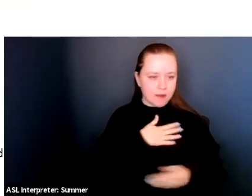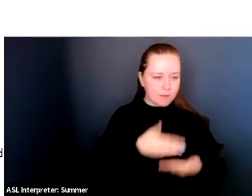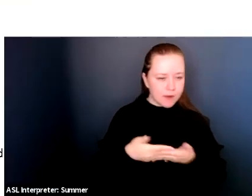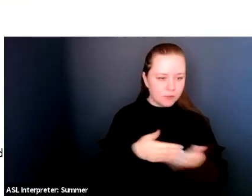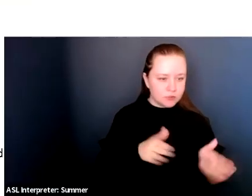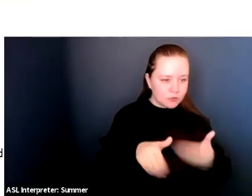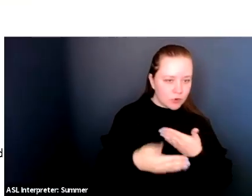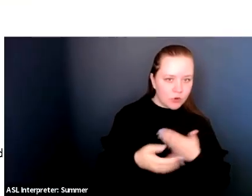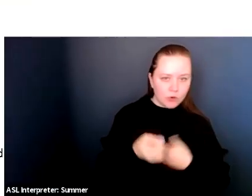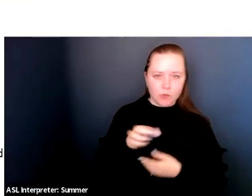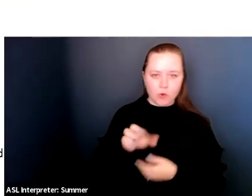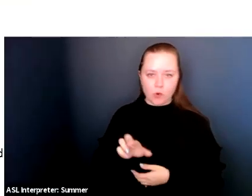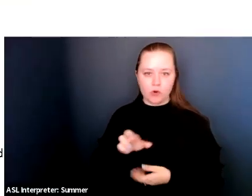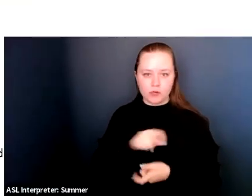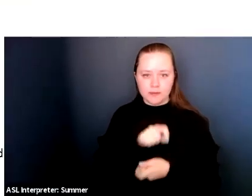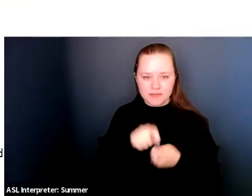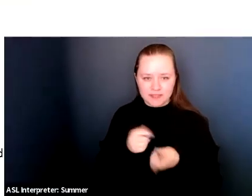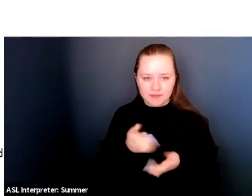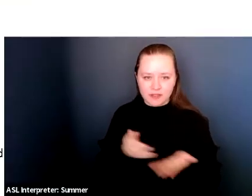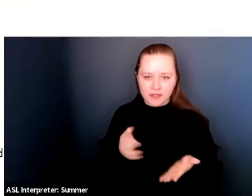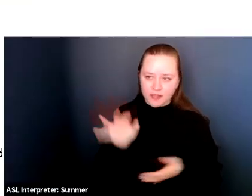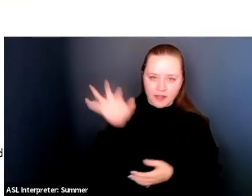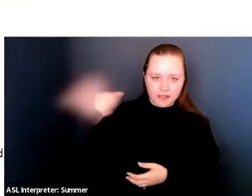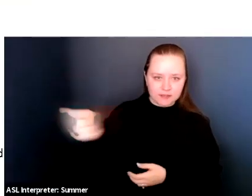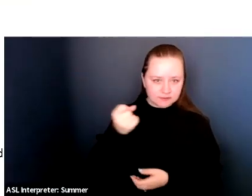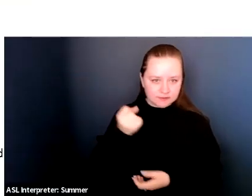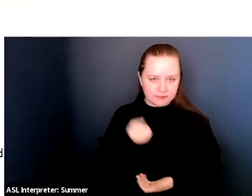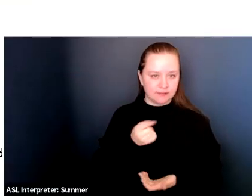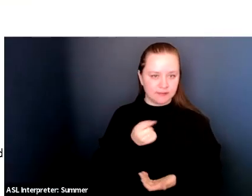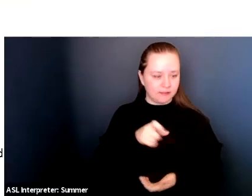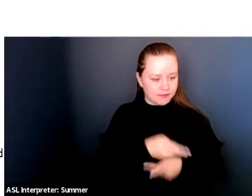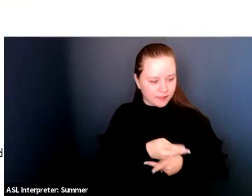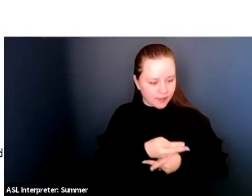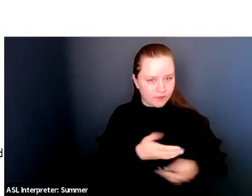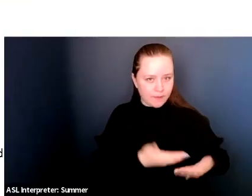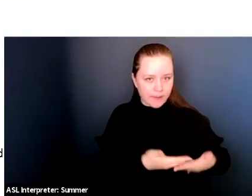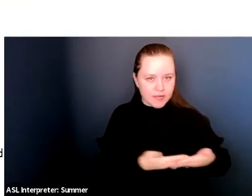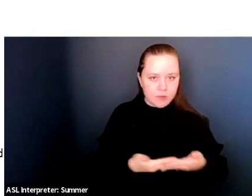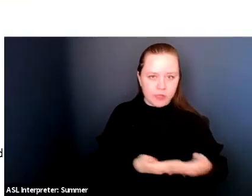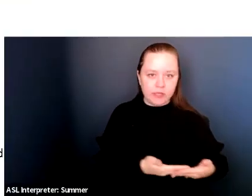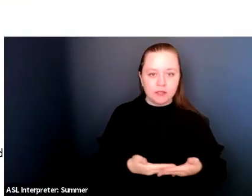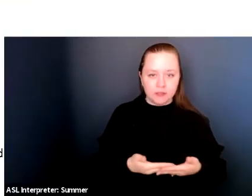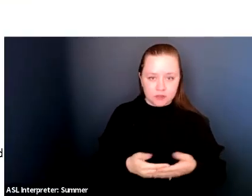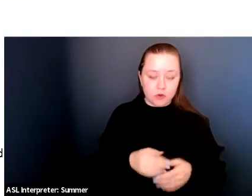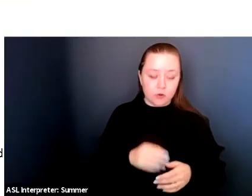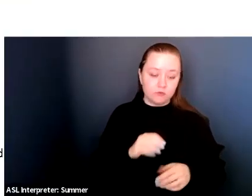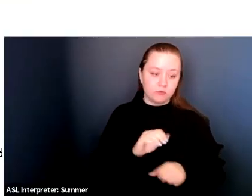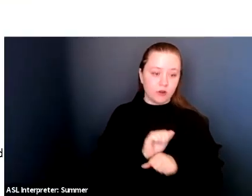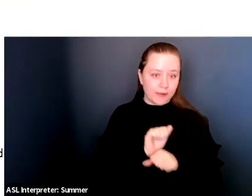Occupational therapy may be very helpful, as well as bringing together all the medical and surgical specialists that might be